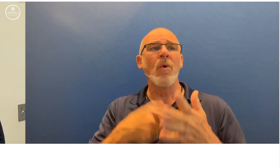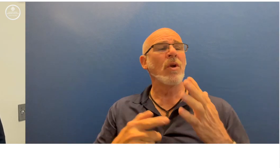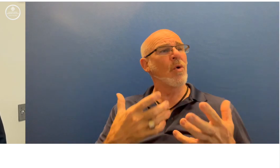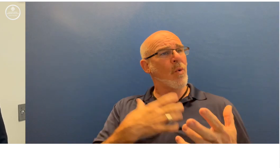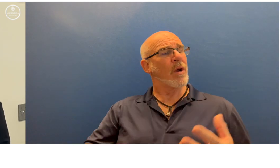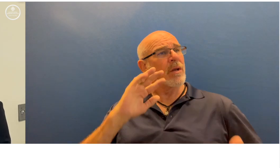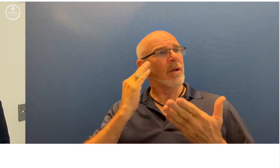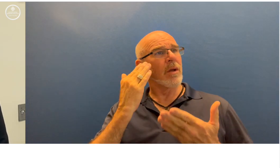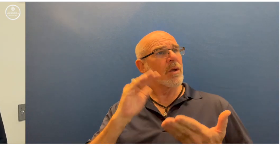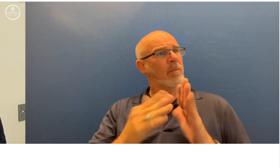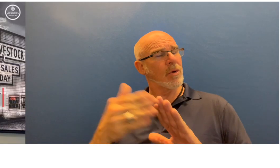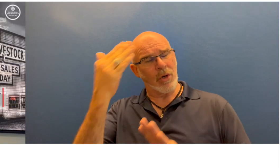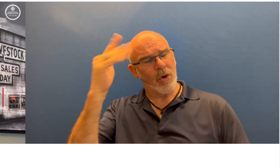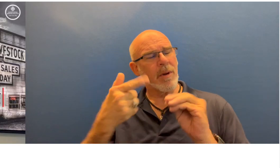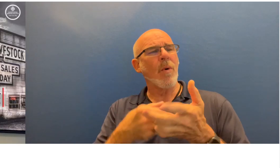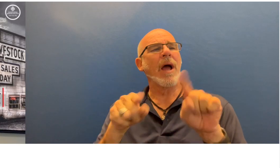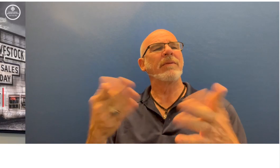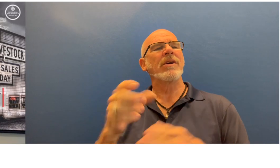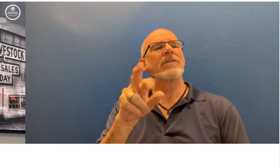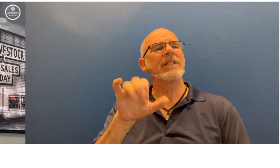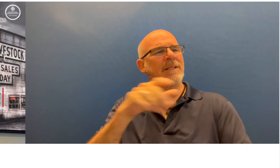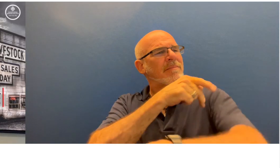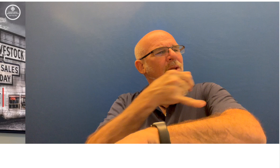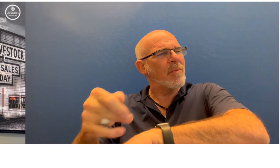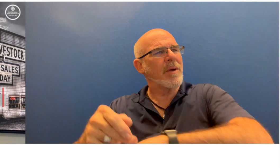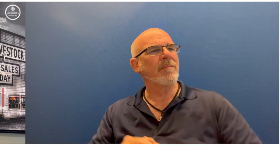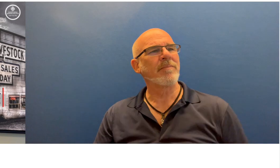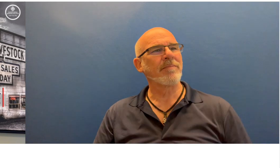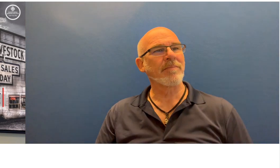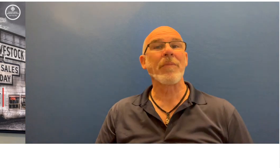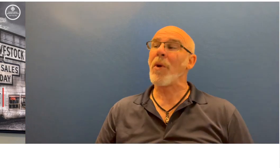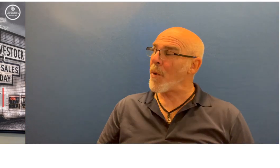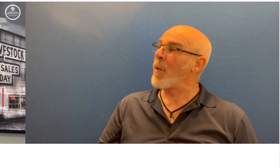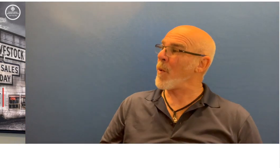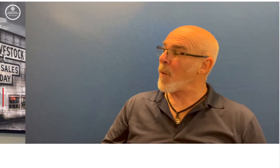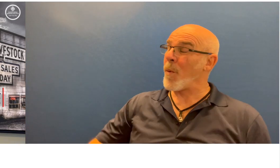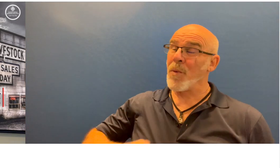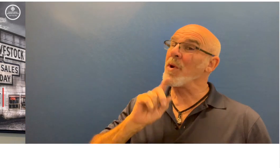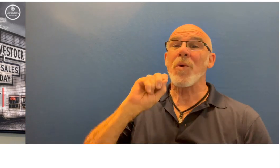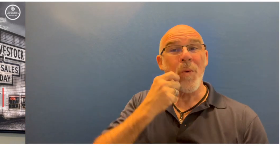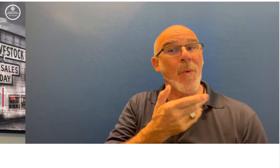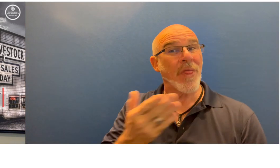about what happens here at SRJC Petaluma? Yeah, absolutely. Some really, really cool stuff that we have here.